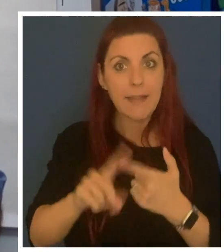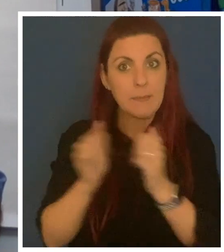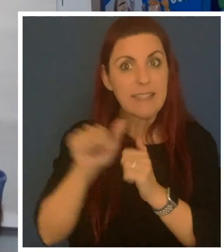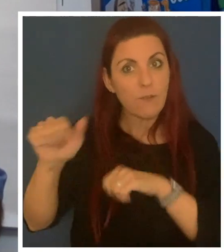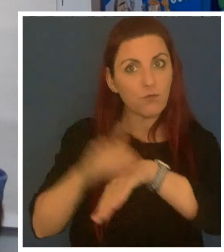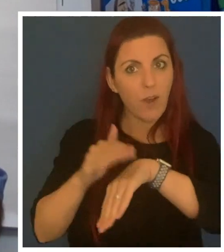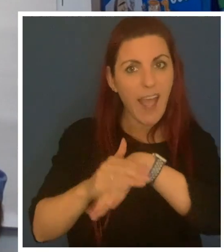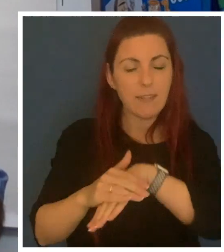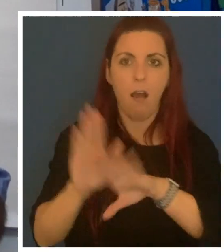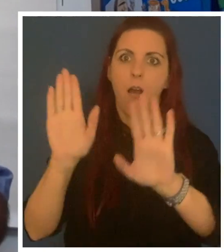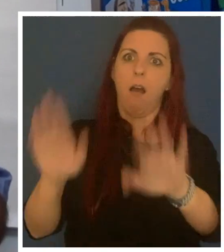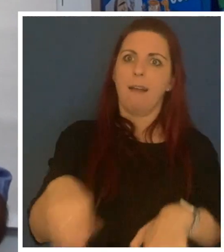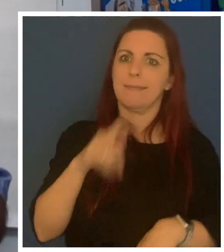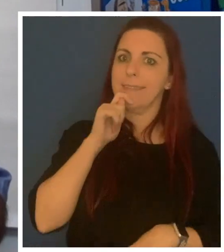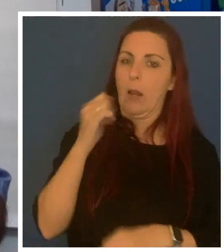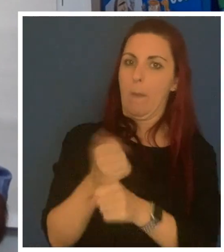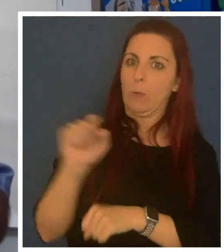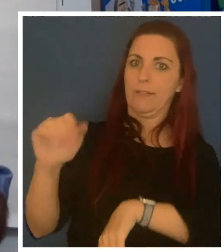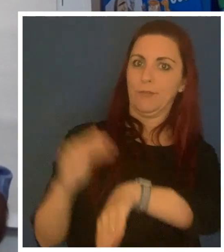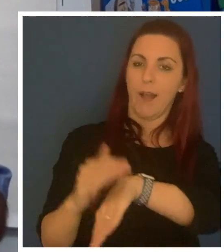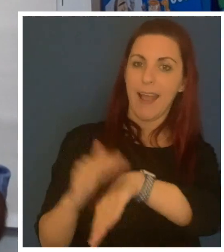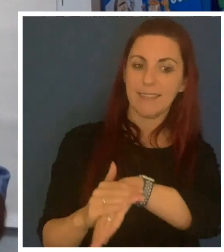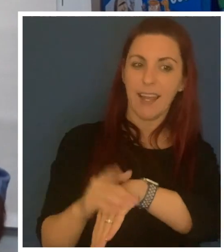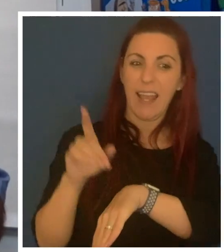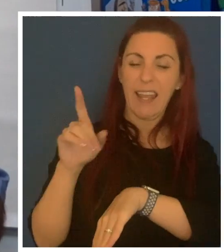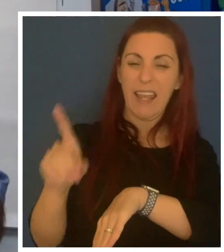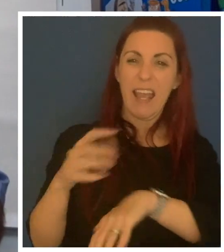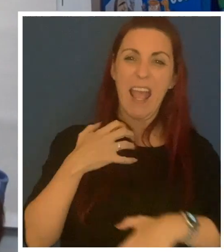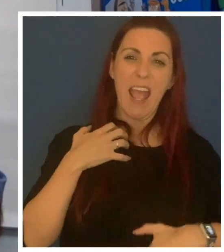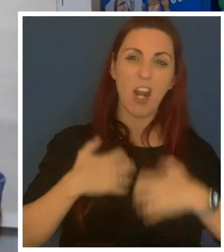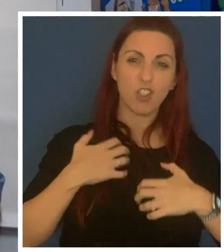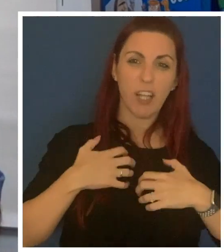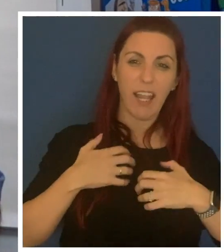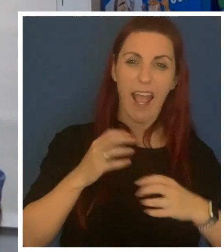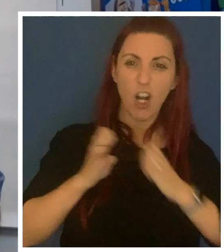and wait till I tell you about this guy, because he's an energy wasting nitwit